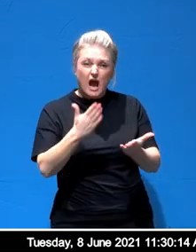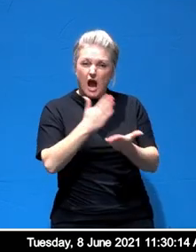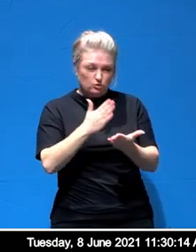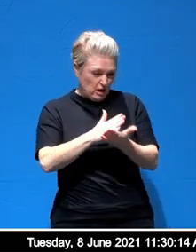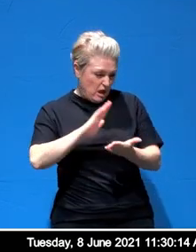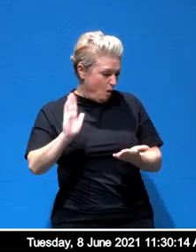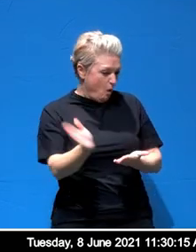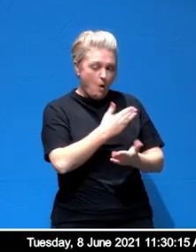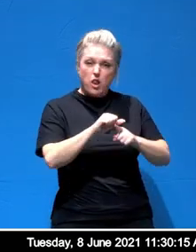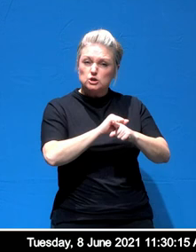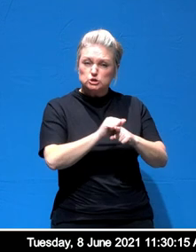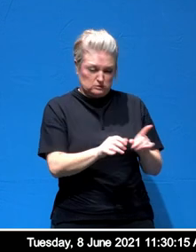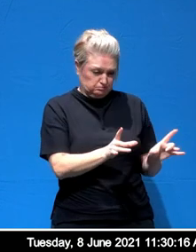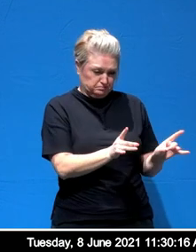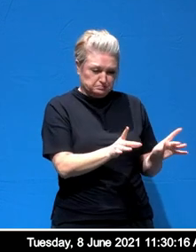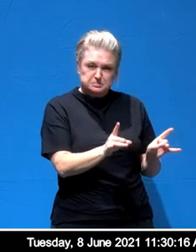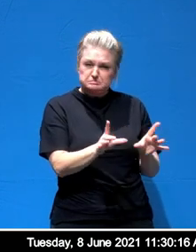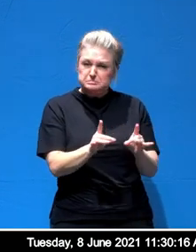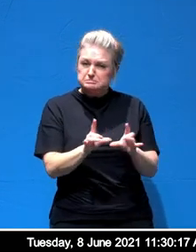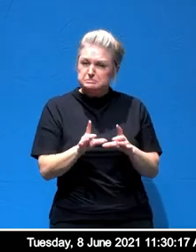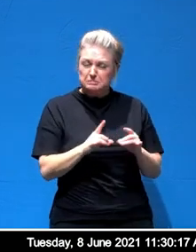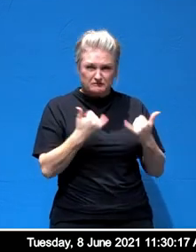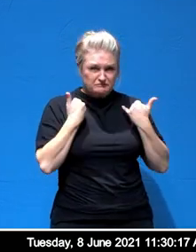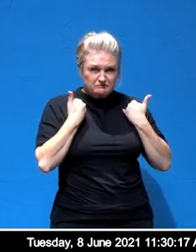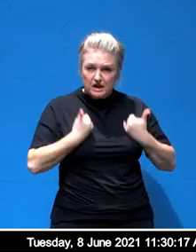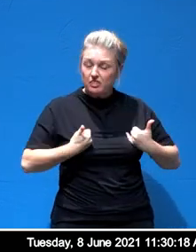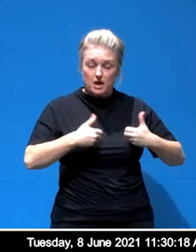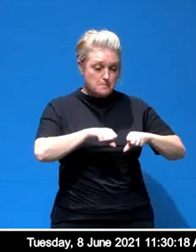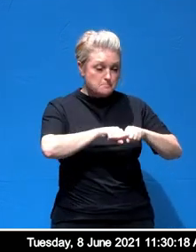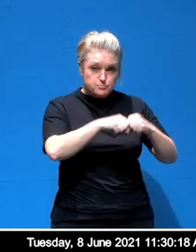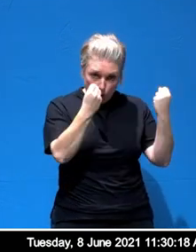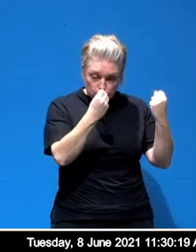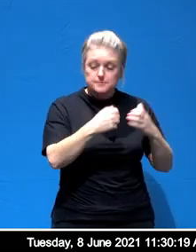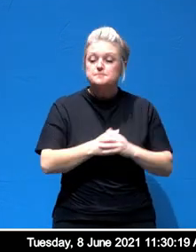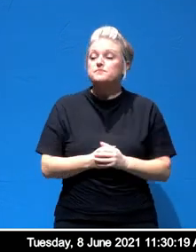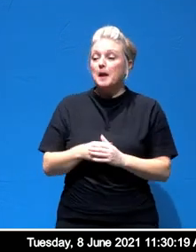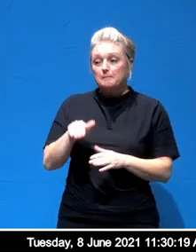They were all filthy and broken. Had you seen Daniel wear any of these shoes?